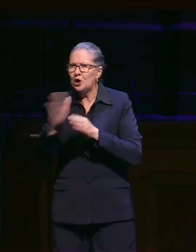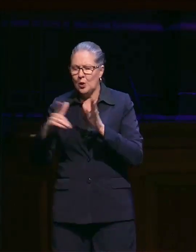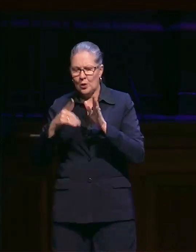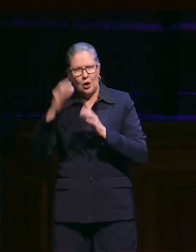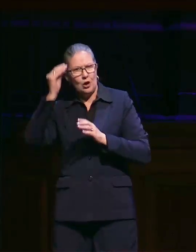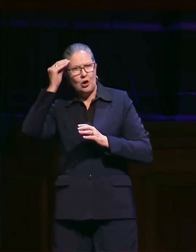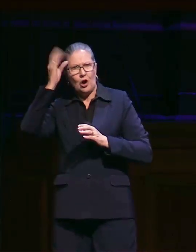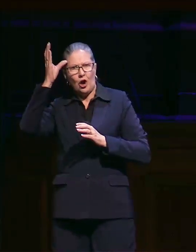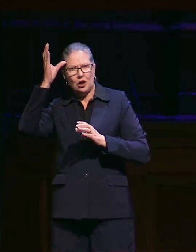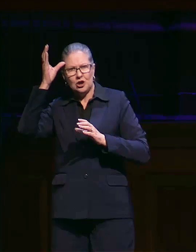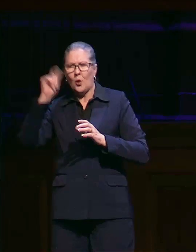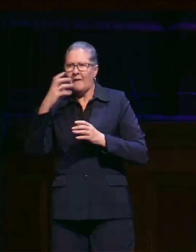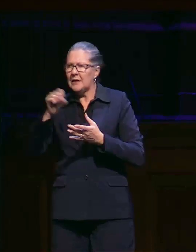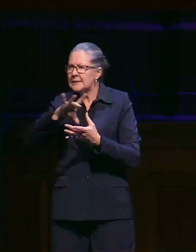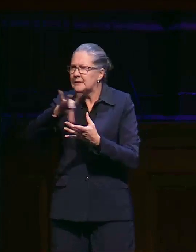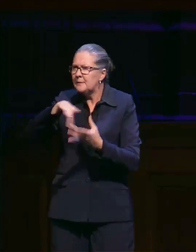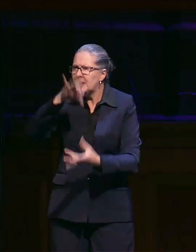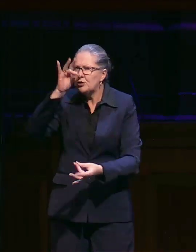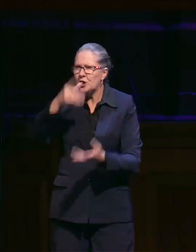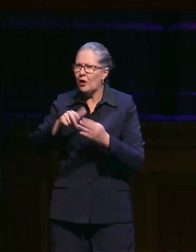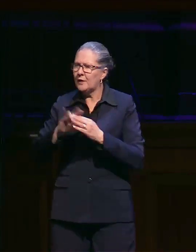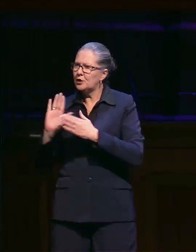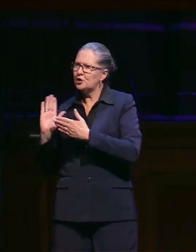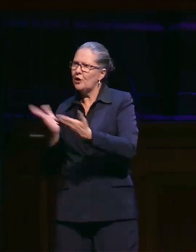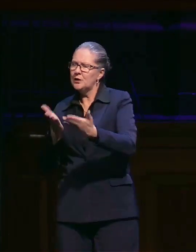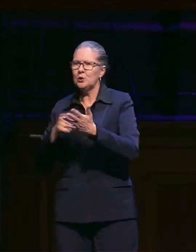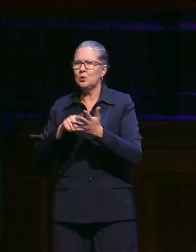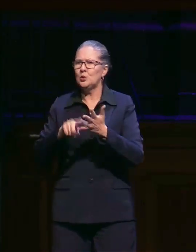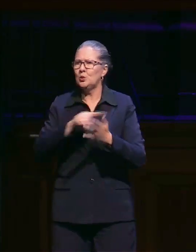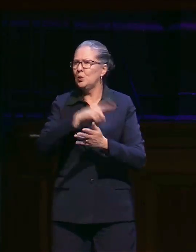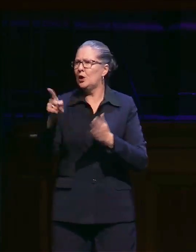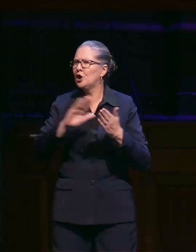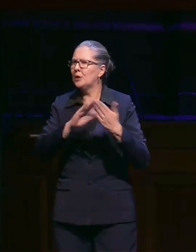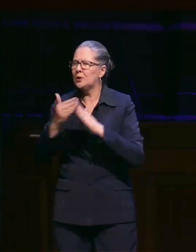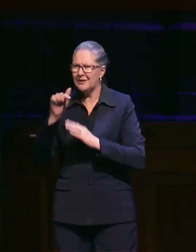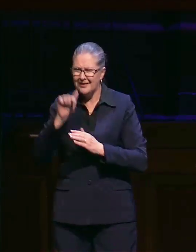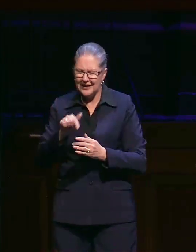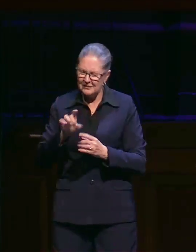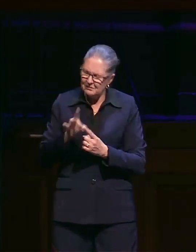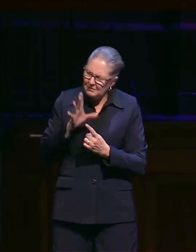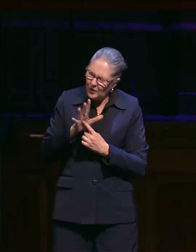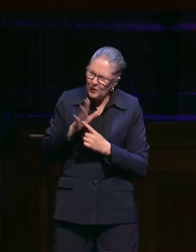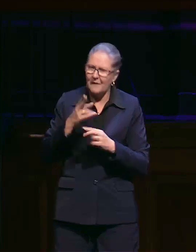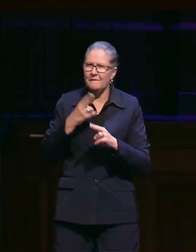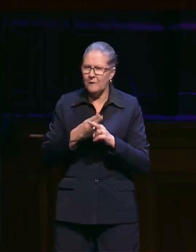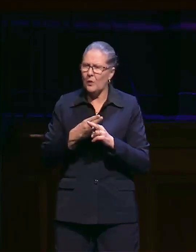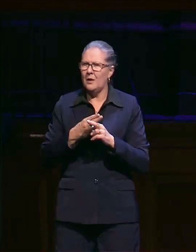a spirit of service to the community is fundamental to the public service a